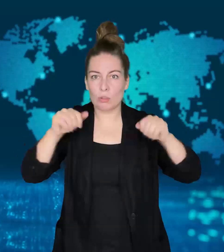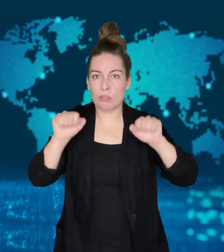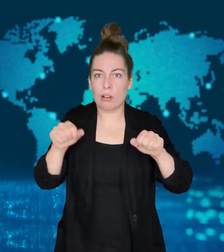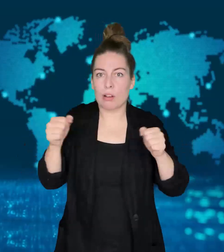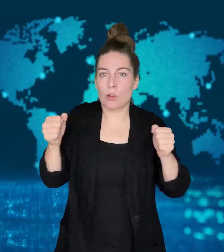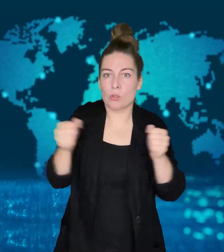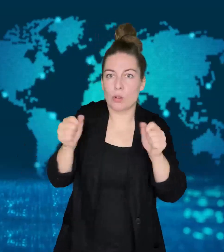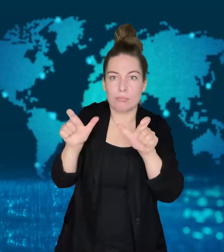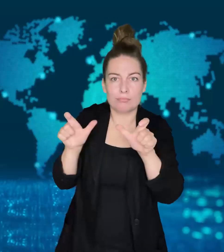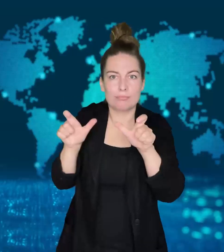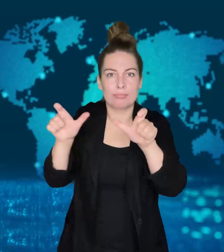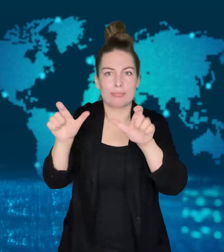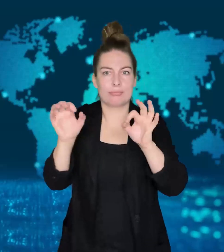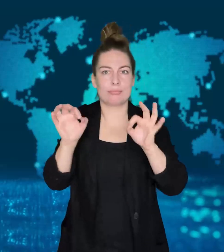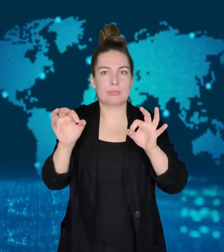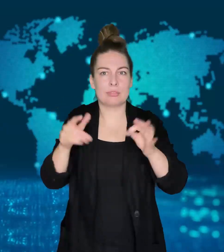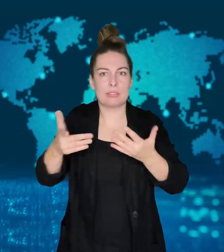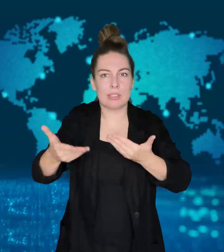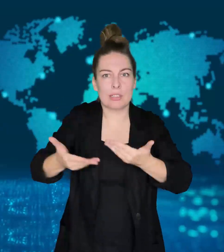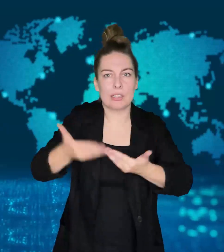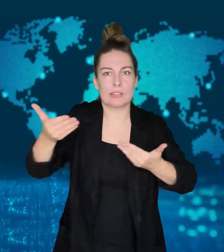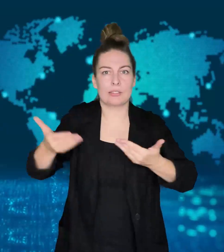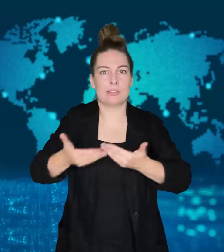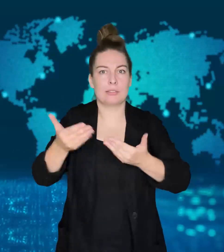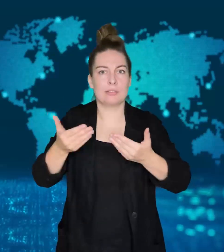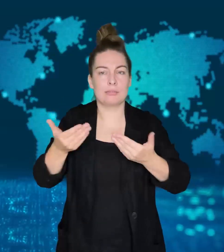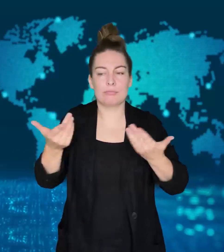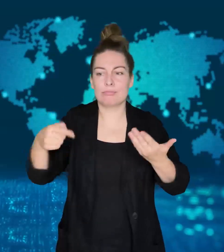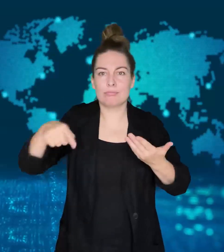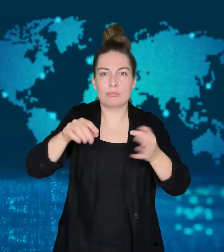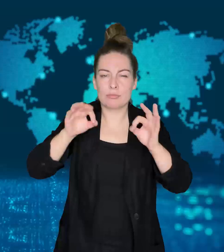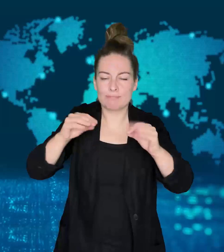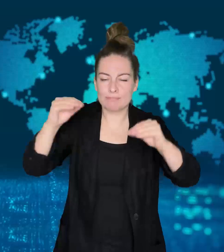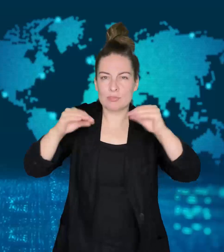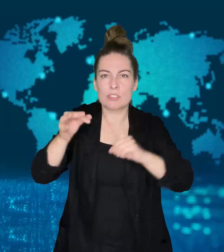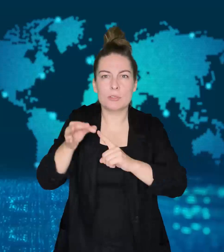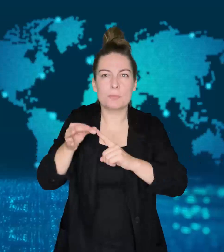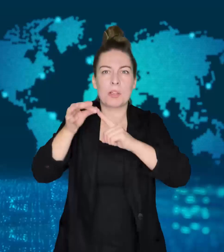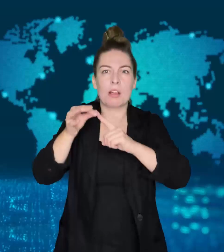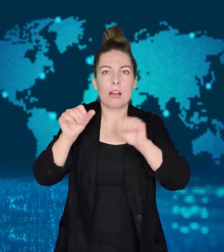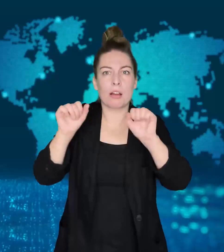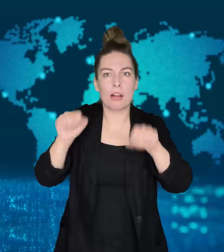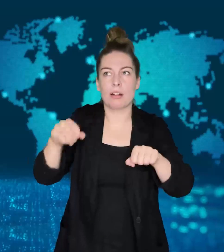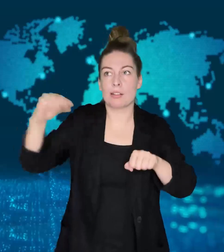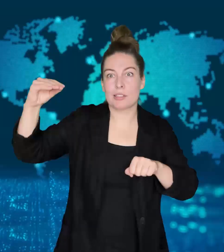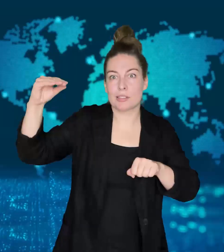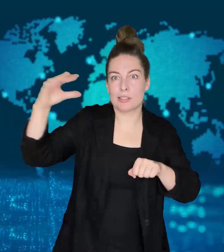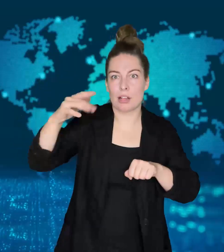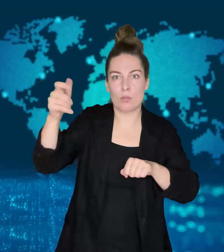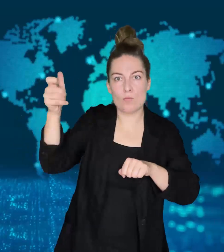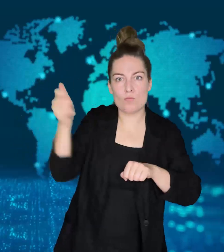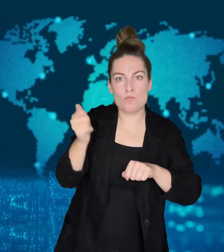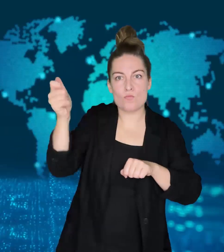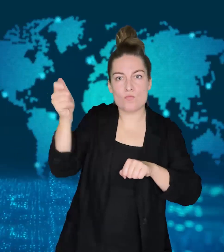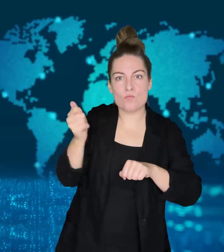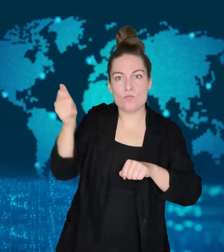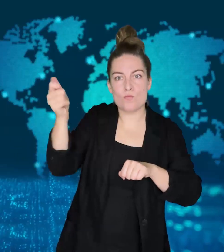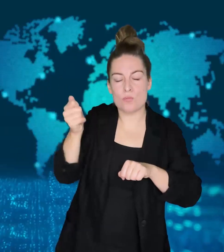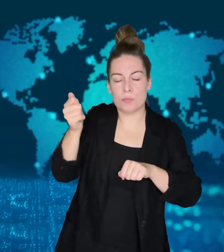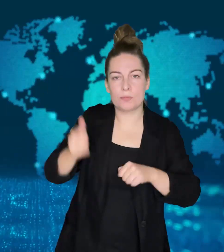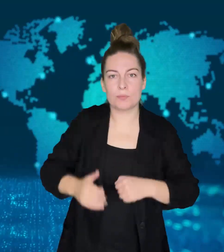be efficient in using energy from the sun.